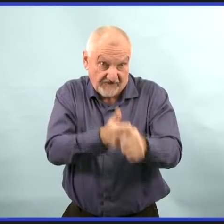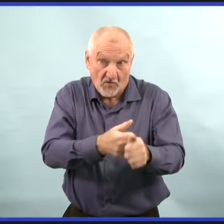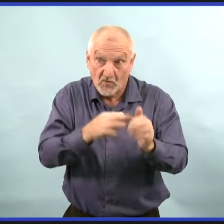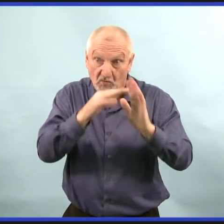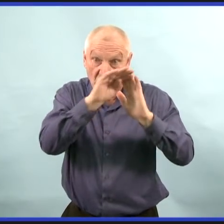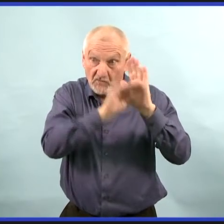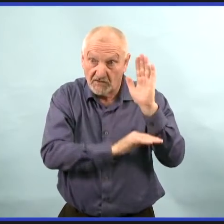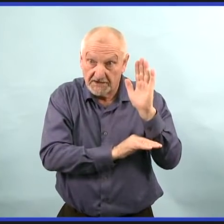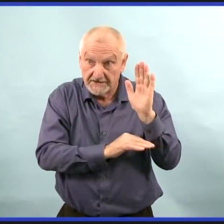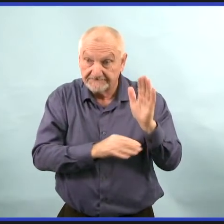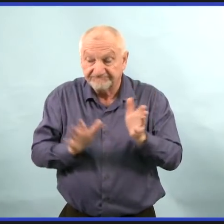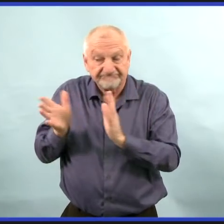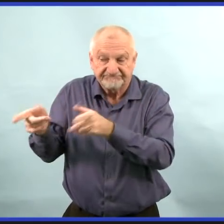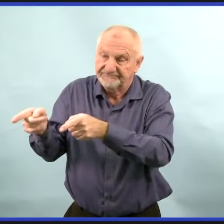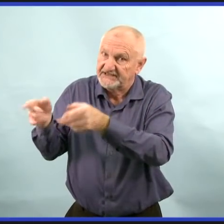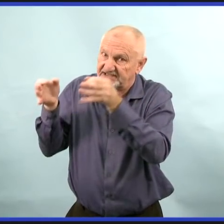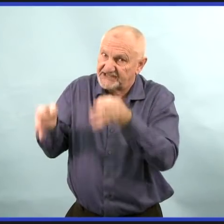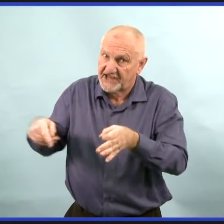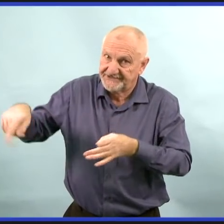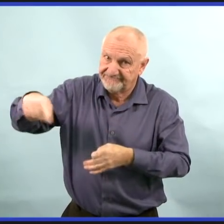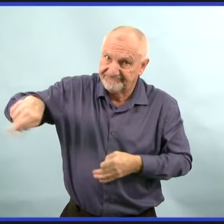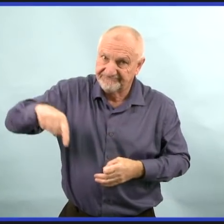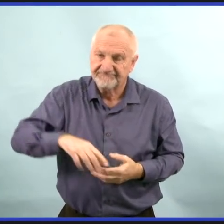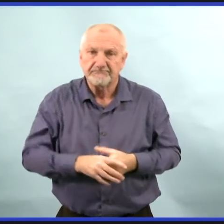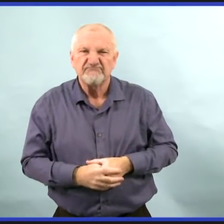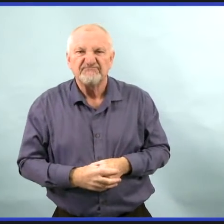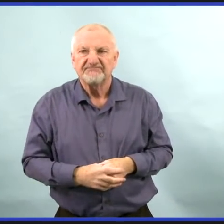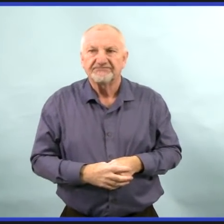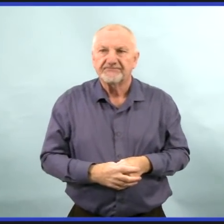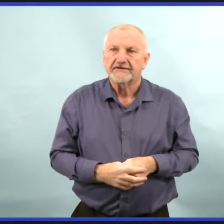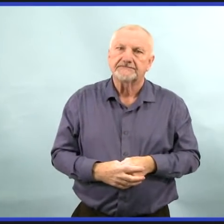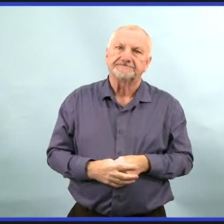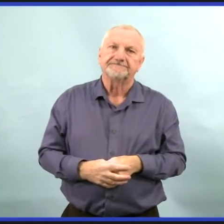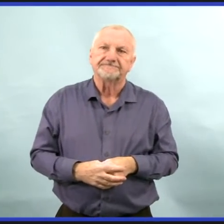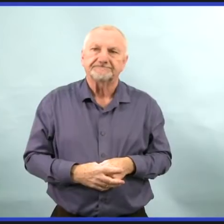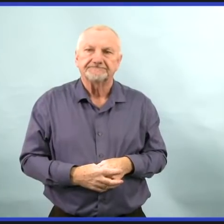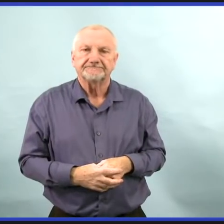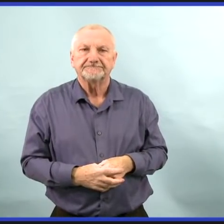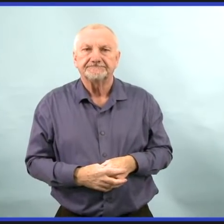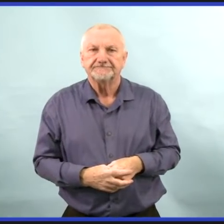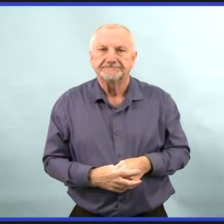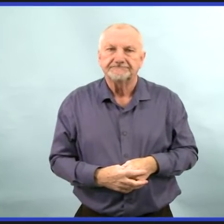okay and uh dr reimer we talked about how increasing vaccinations in a lot of these